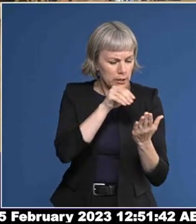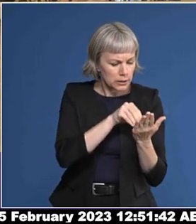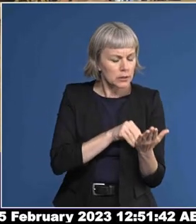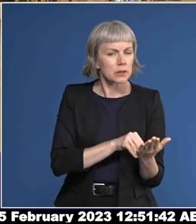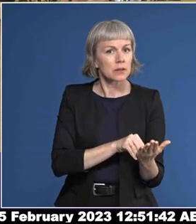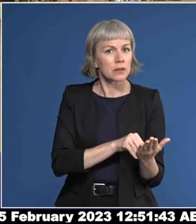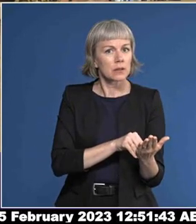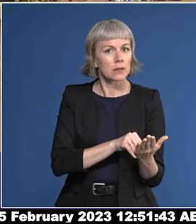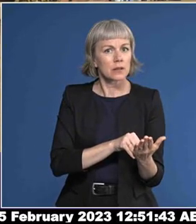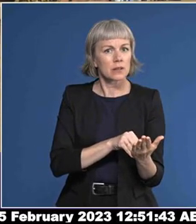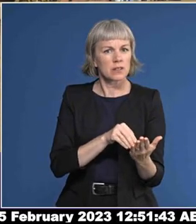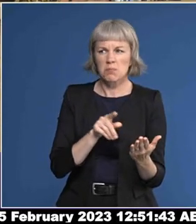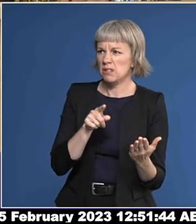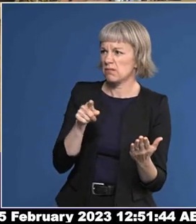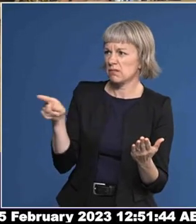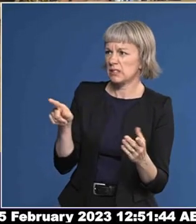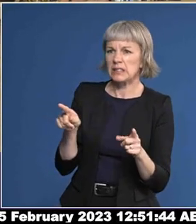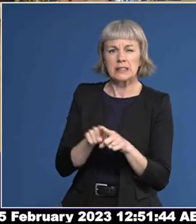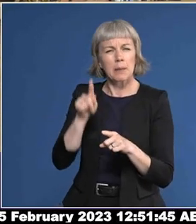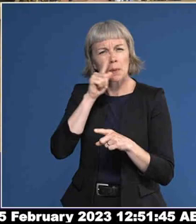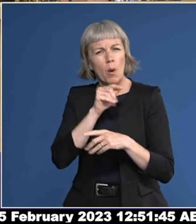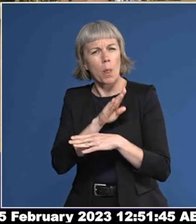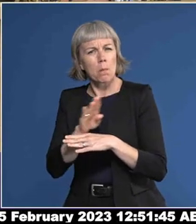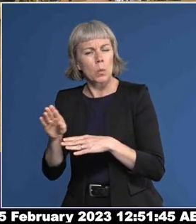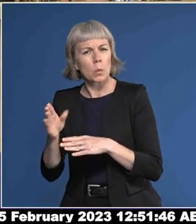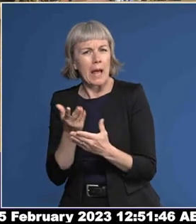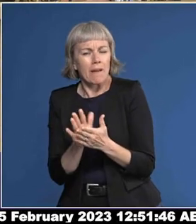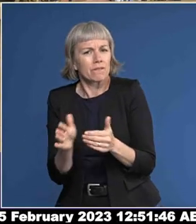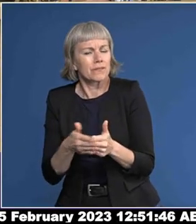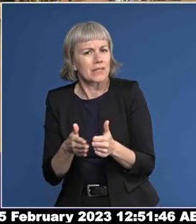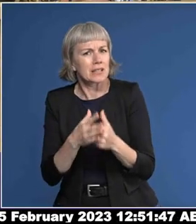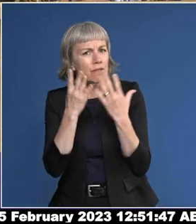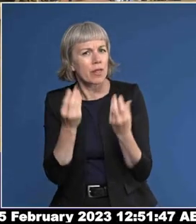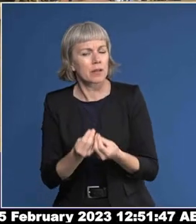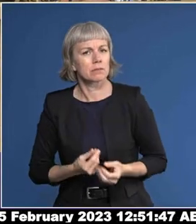board itself? So you've just talked in your answer about what you are doing to support